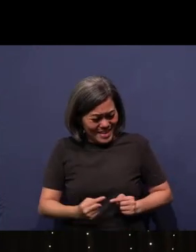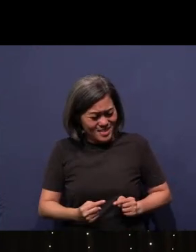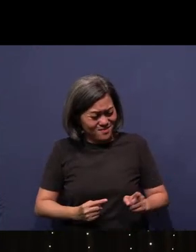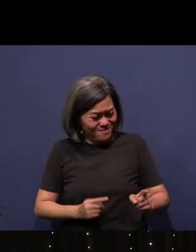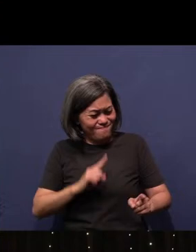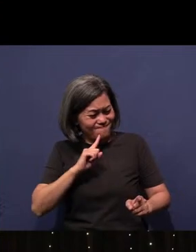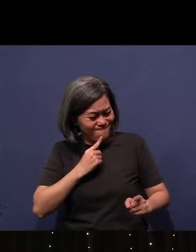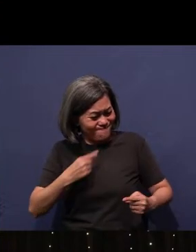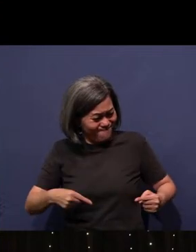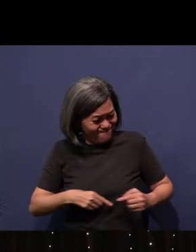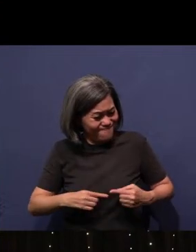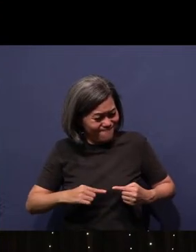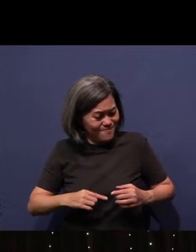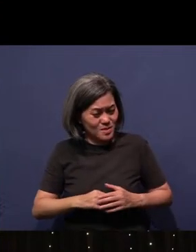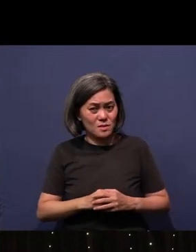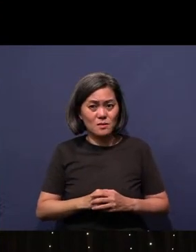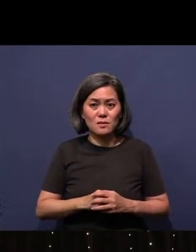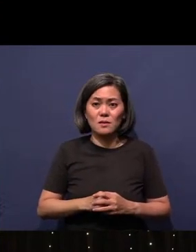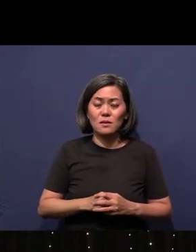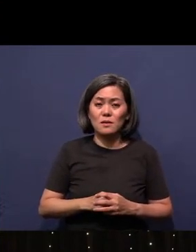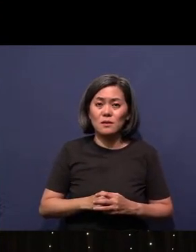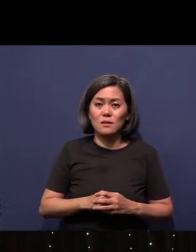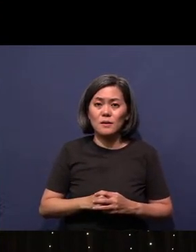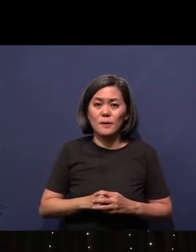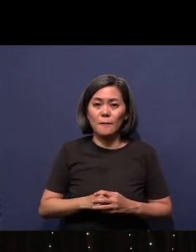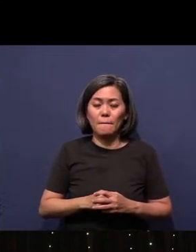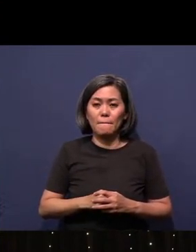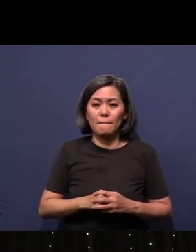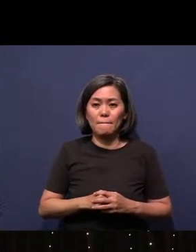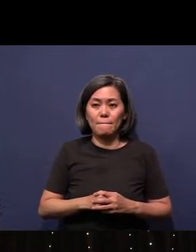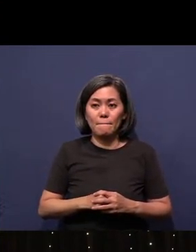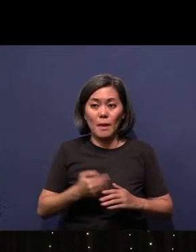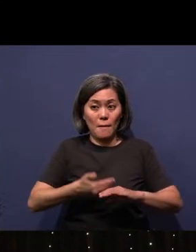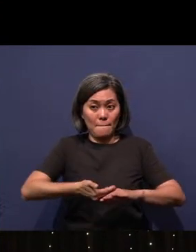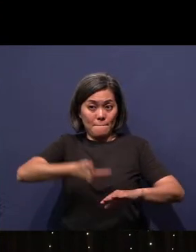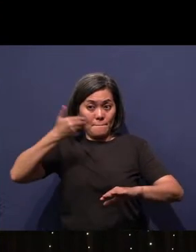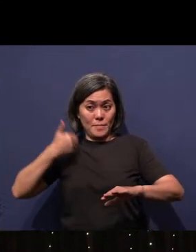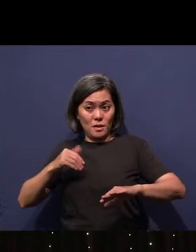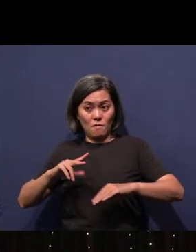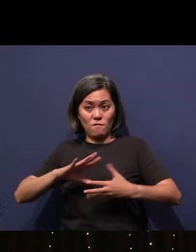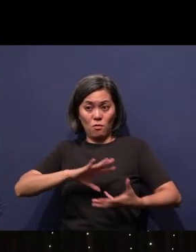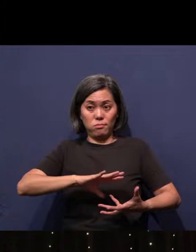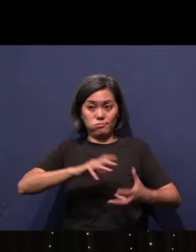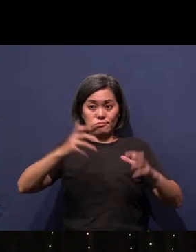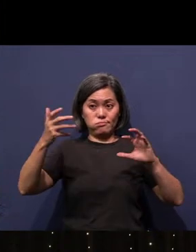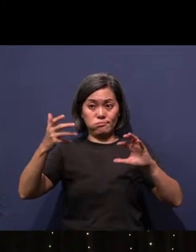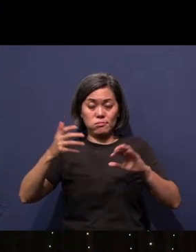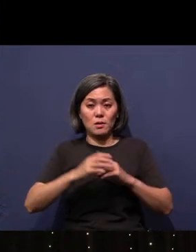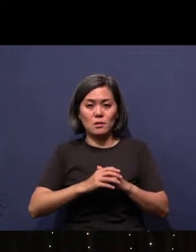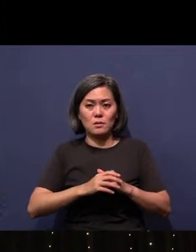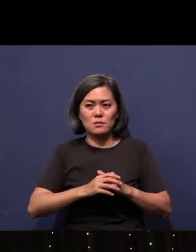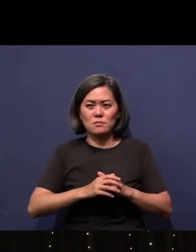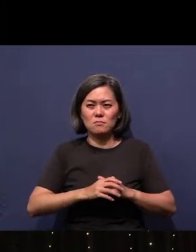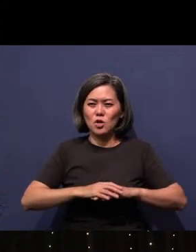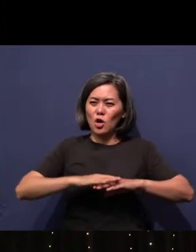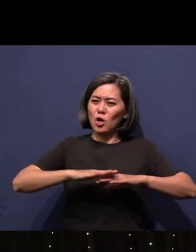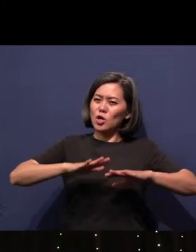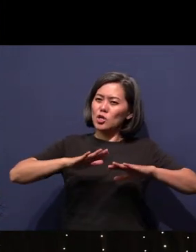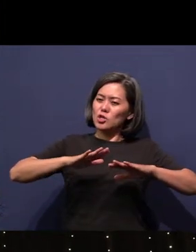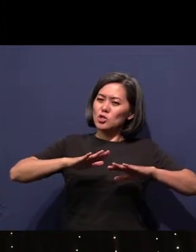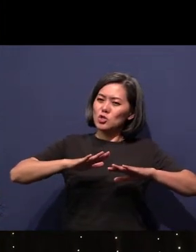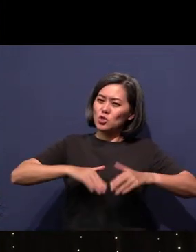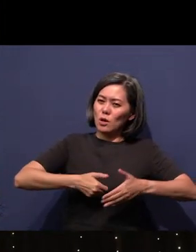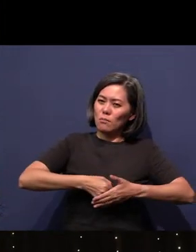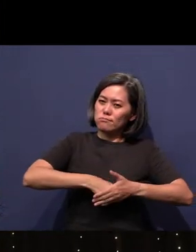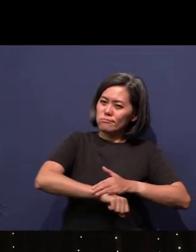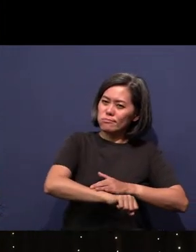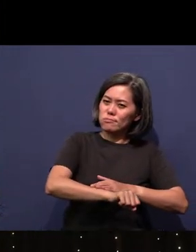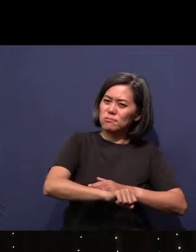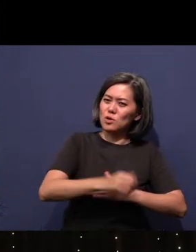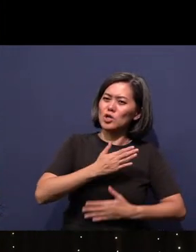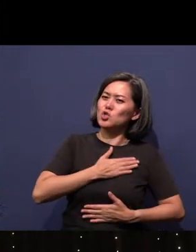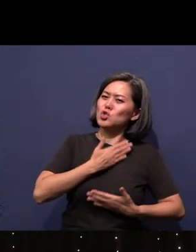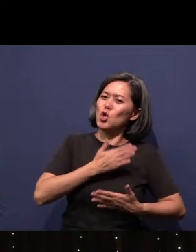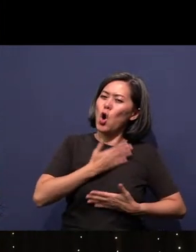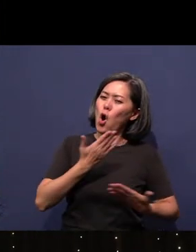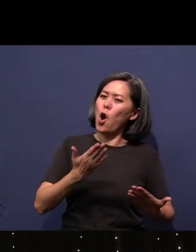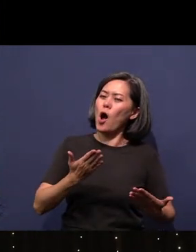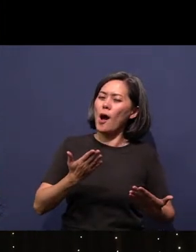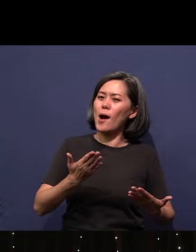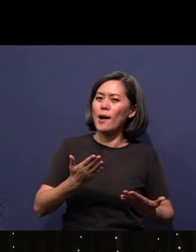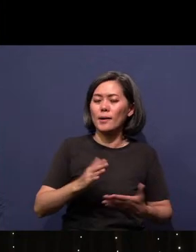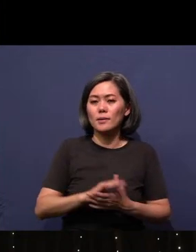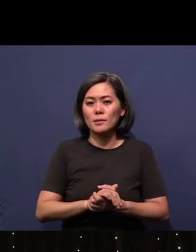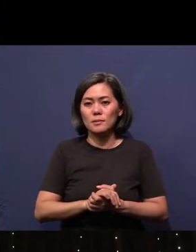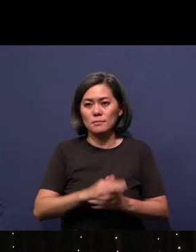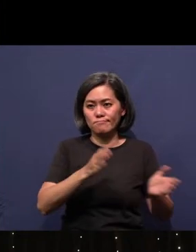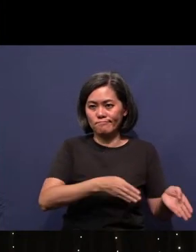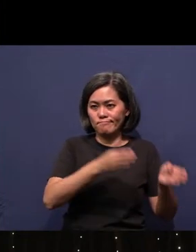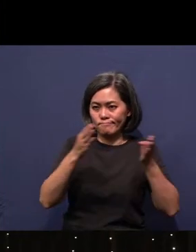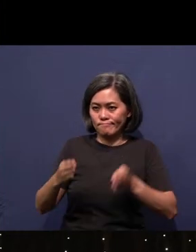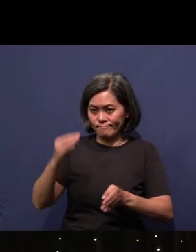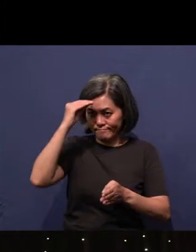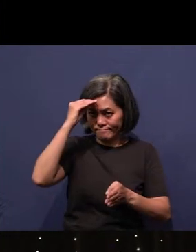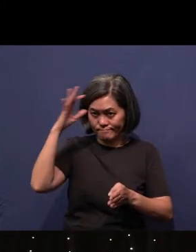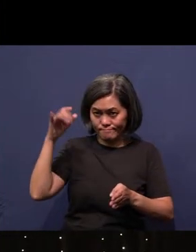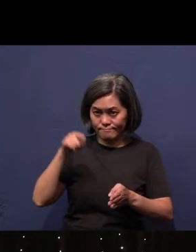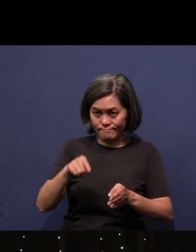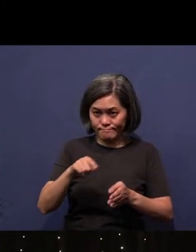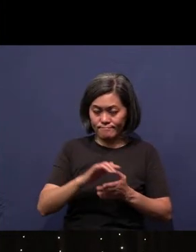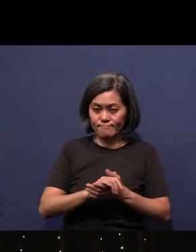So before the Fall, childbearing was a joy and pleasure. For the man, since the